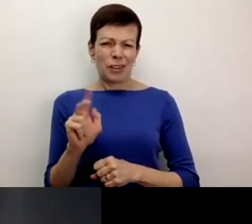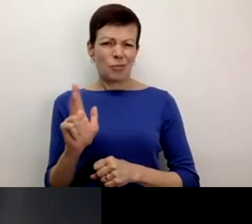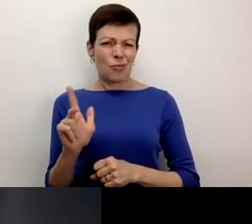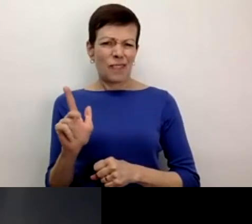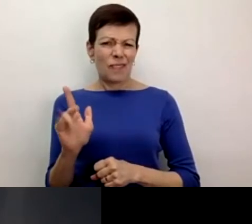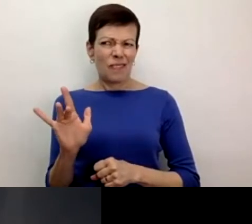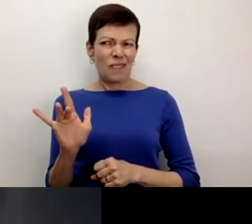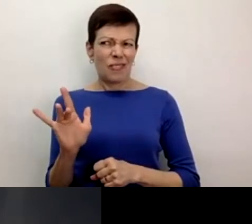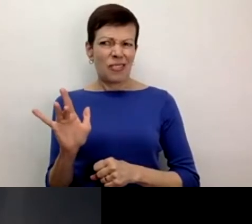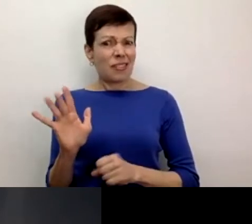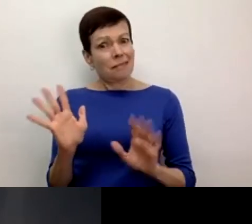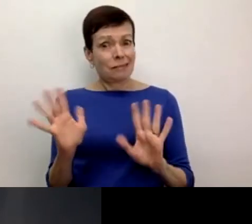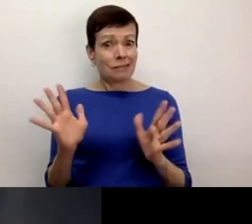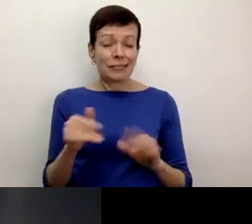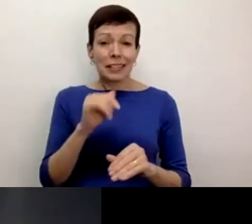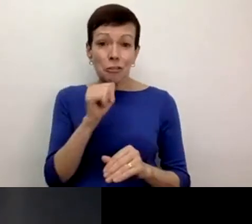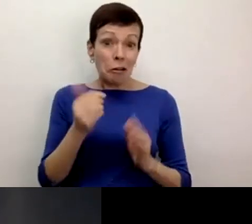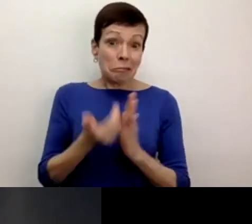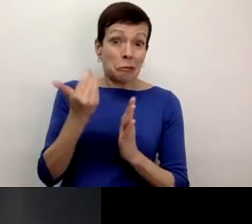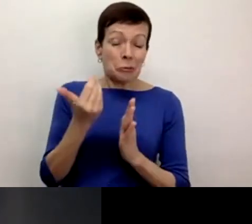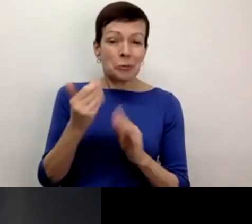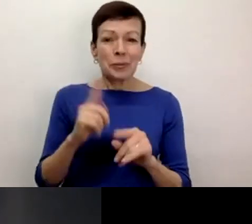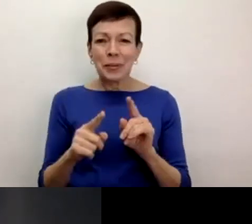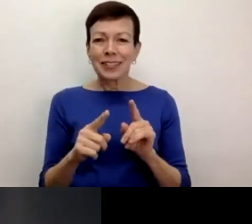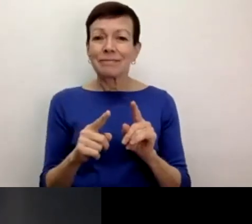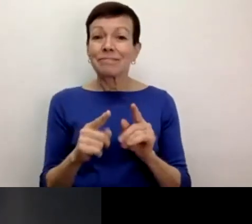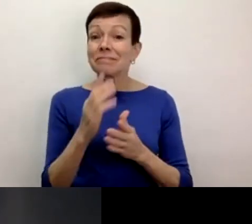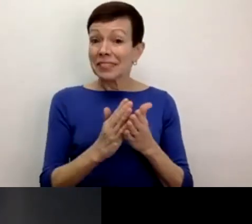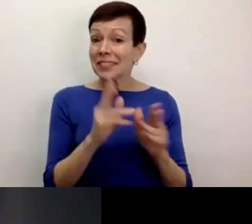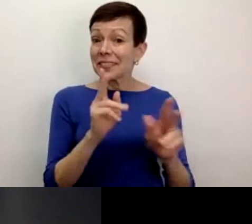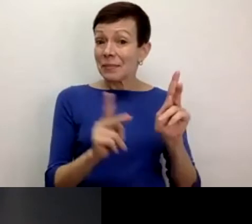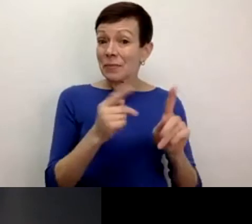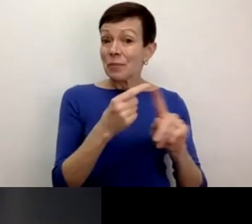But I also know that for our friends from the Asian Pacific Islander communities, Lunar